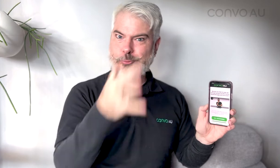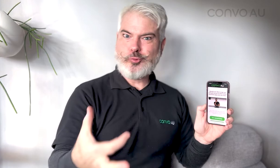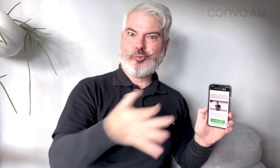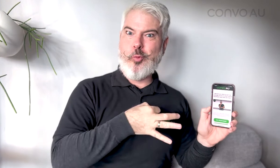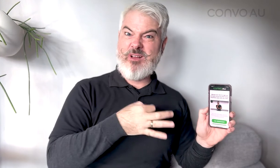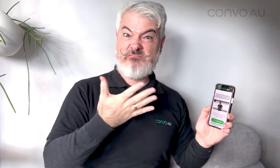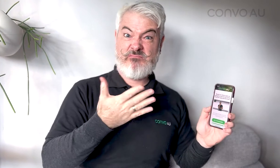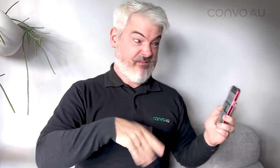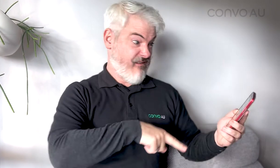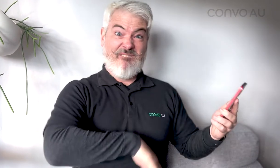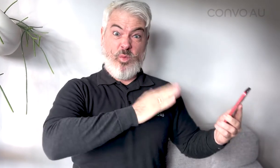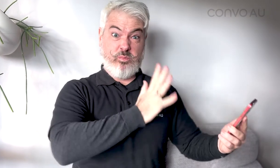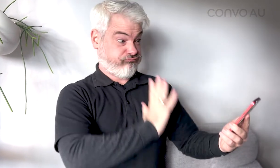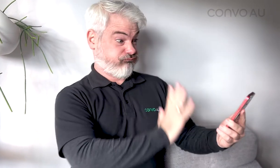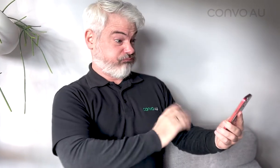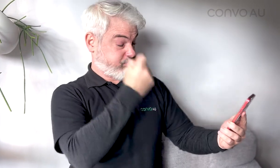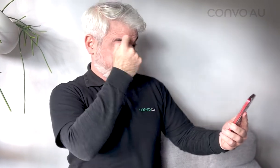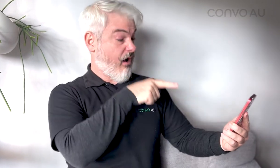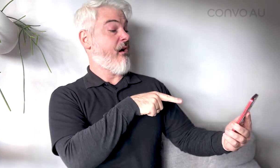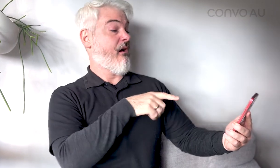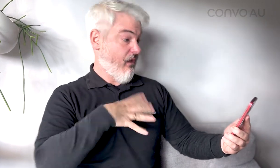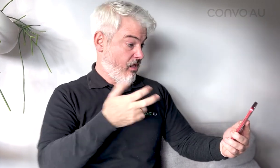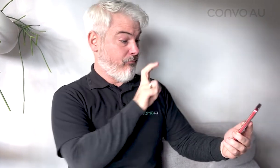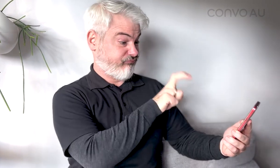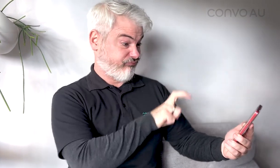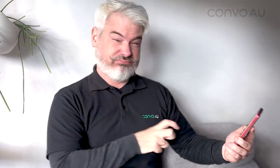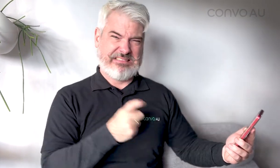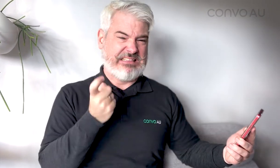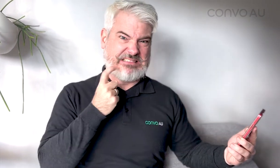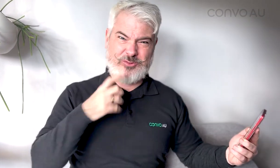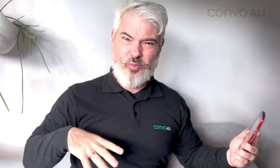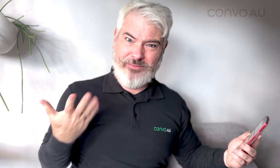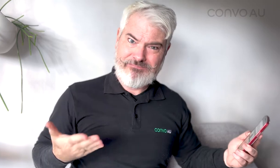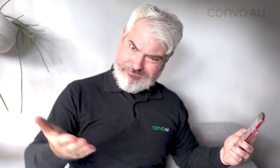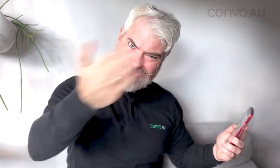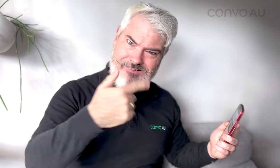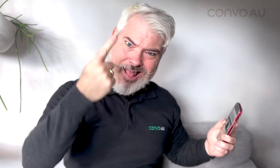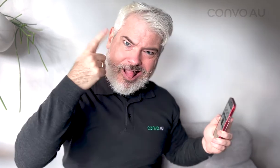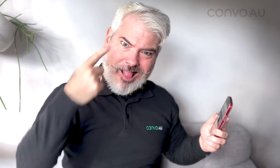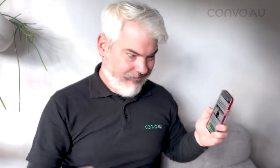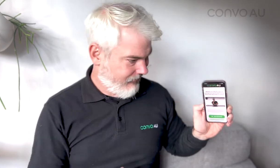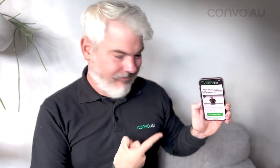You can join our services through our Auslan accessible sign up page. Easy! Check out our new sign up page and join our services!